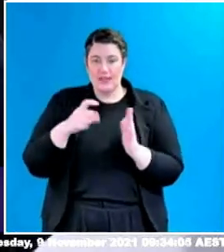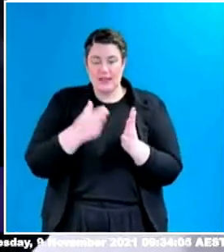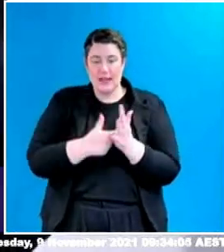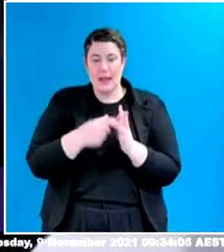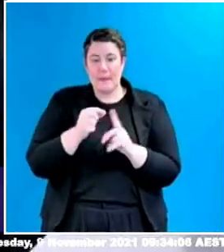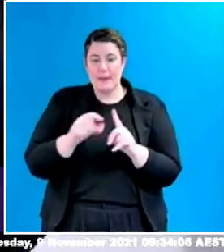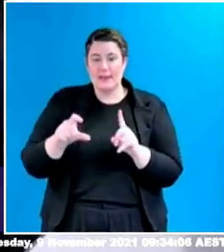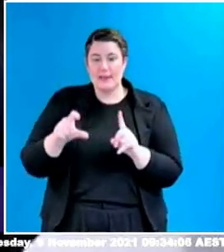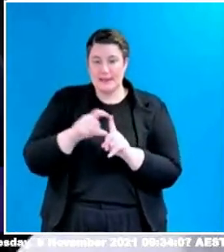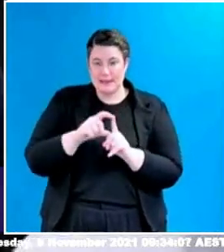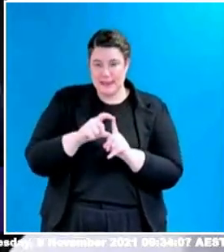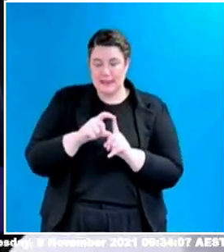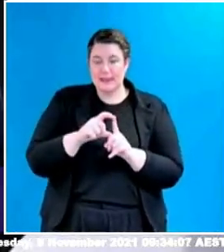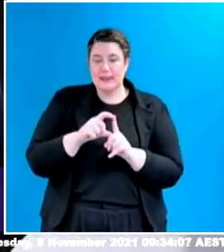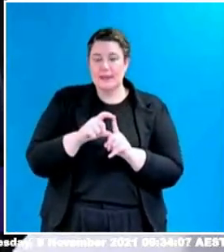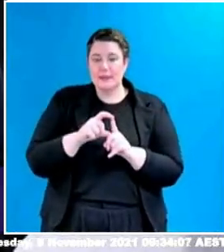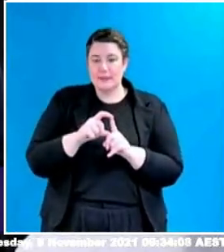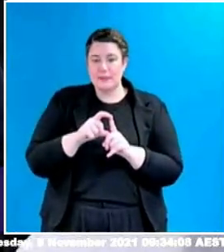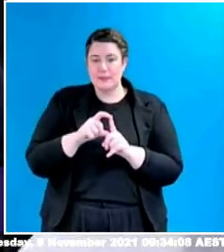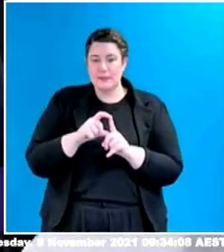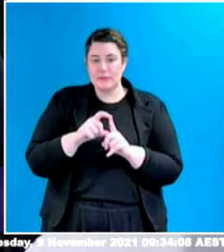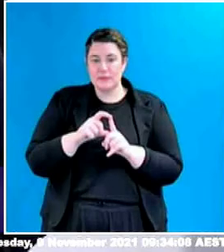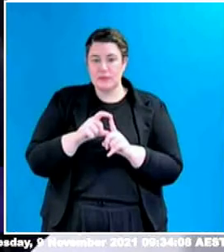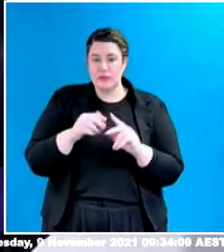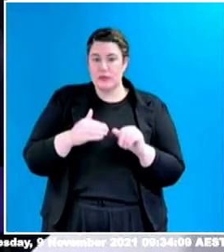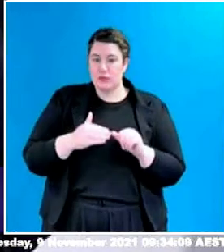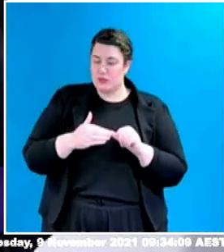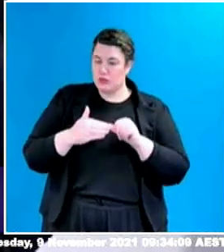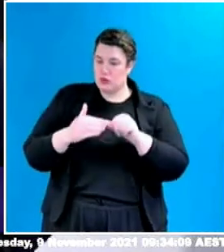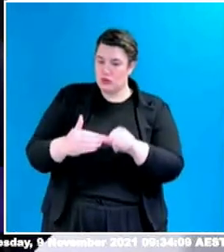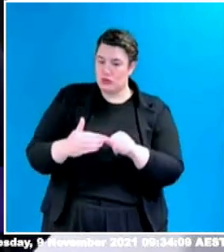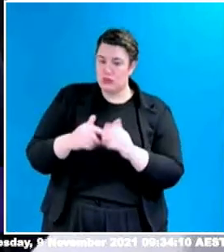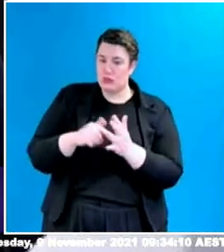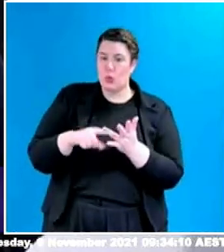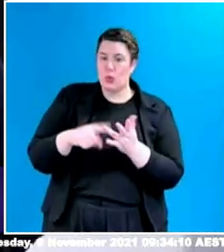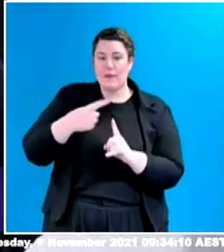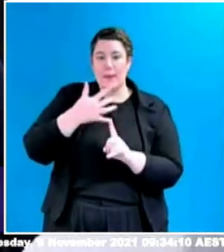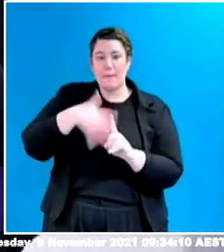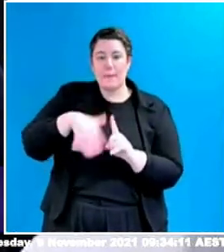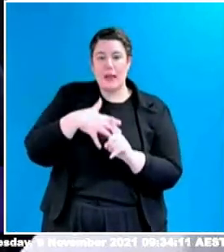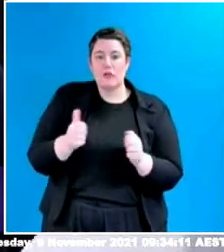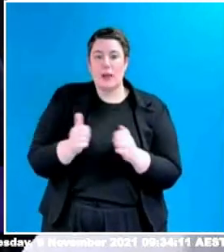It was in direct response to one of the background papers provided by